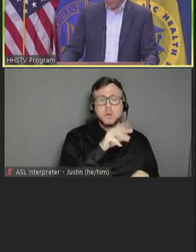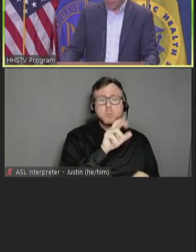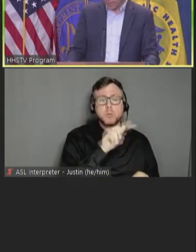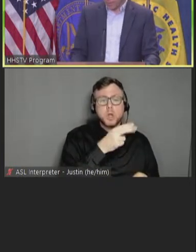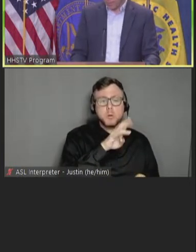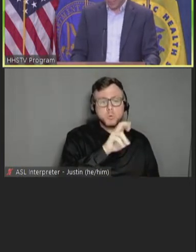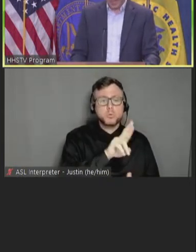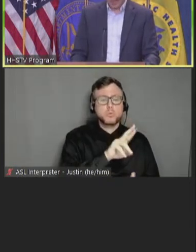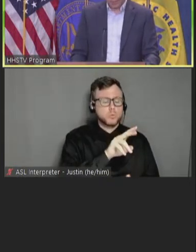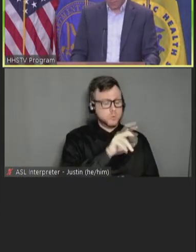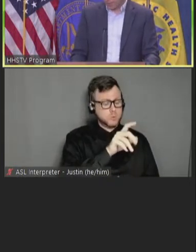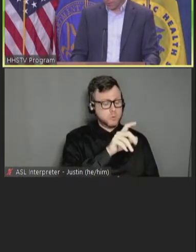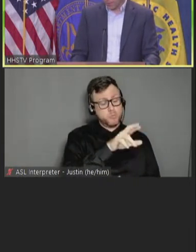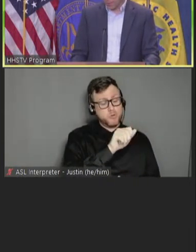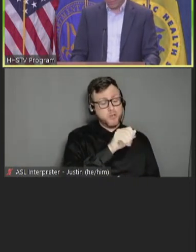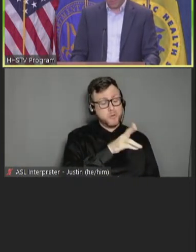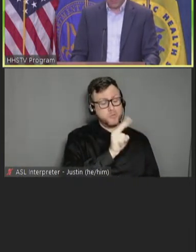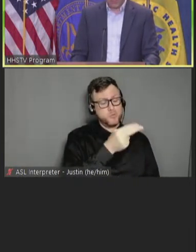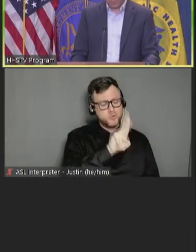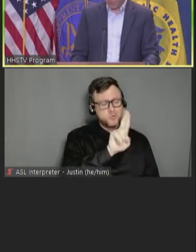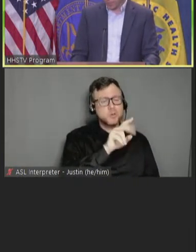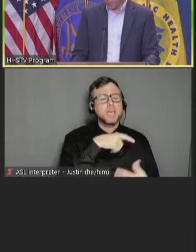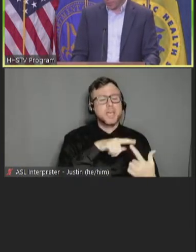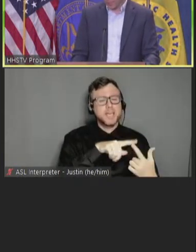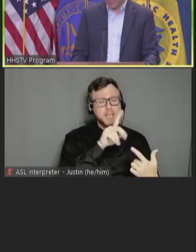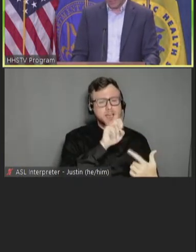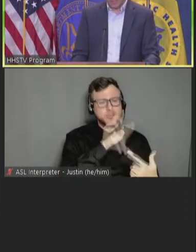I'd like to just add a little bit additional flavor to what they said.